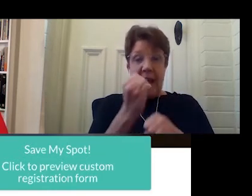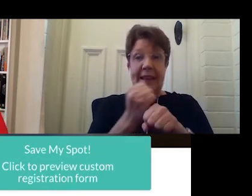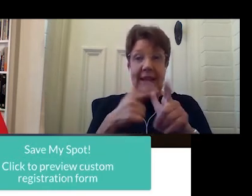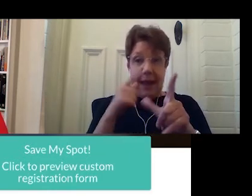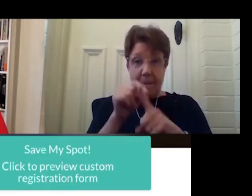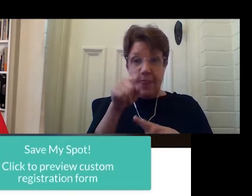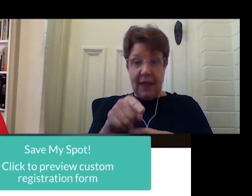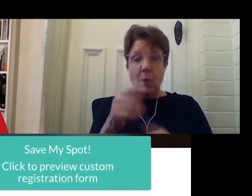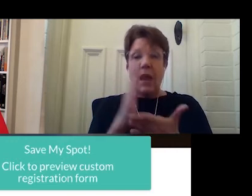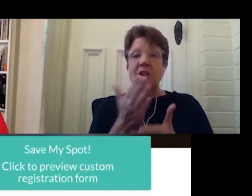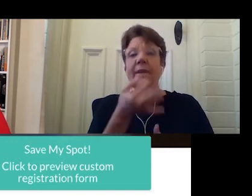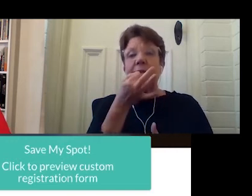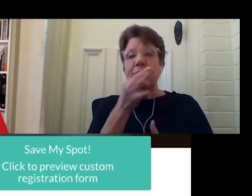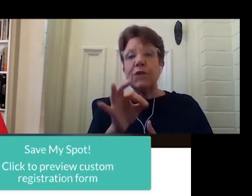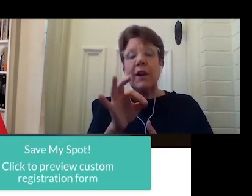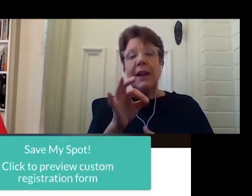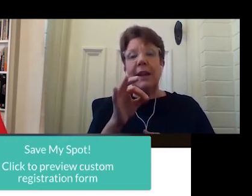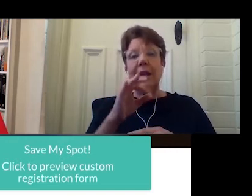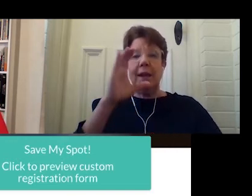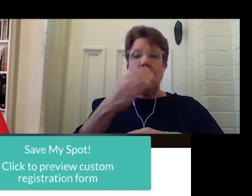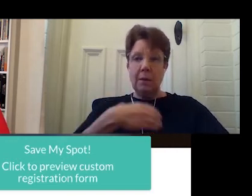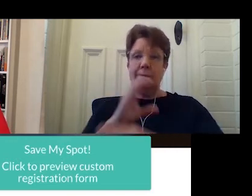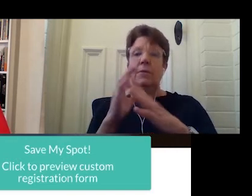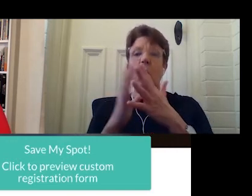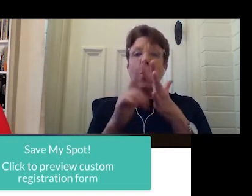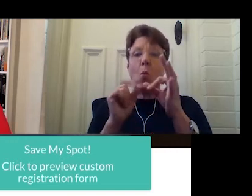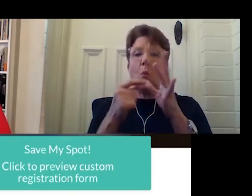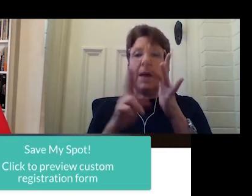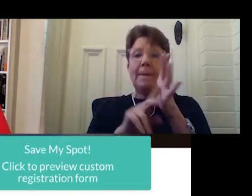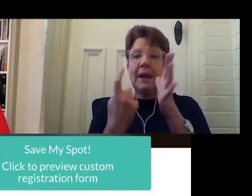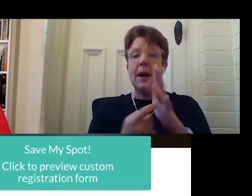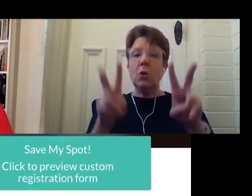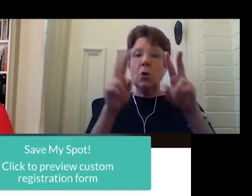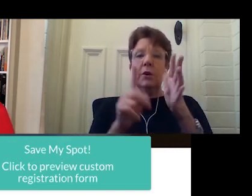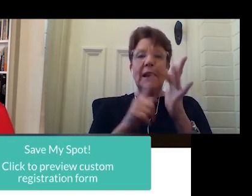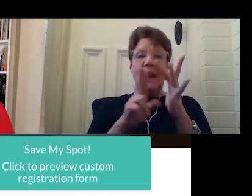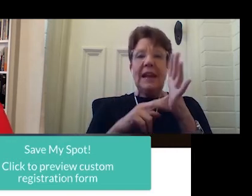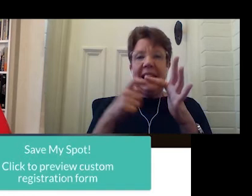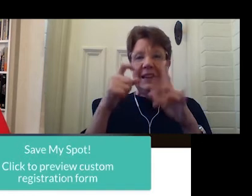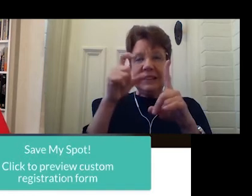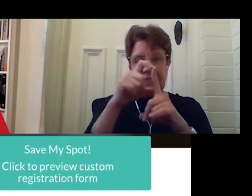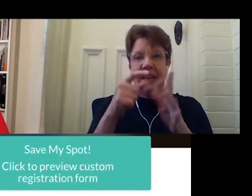have a free webinar called LinkedIn tips for creatives. We run free